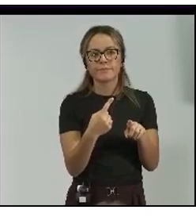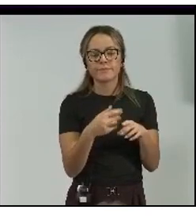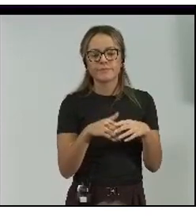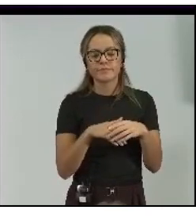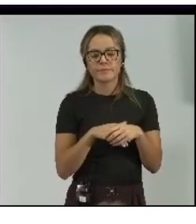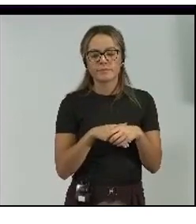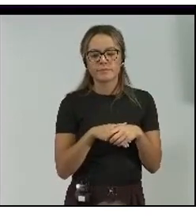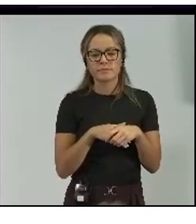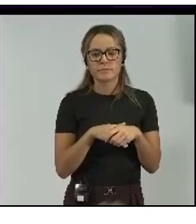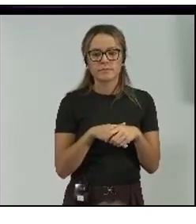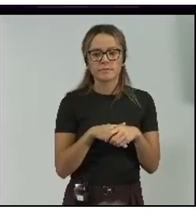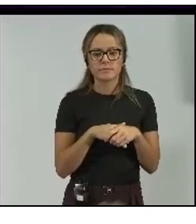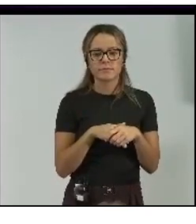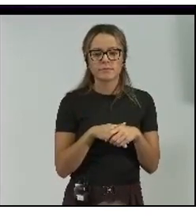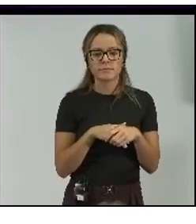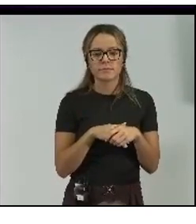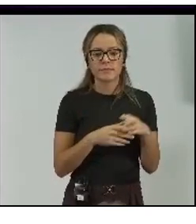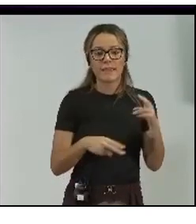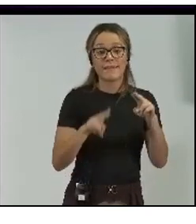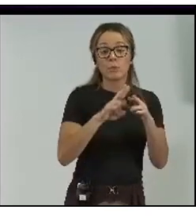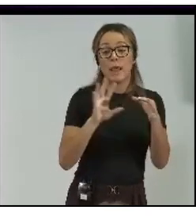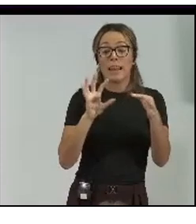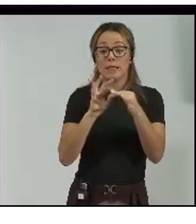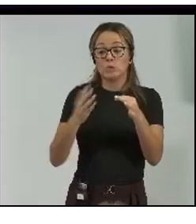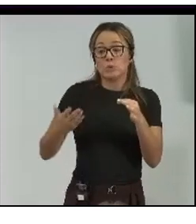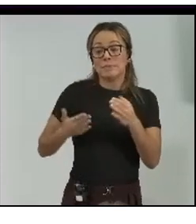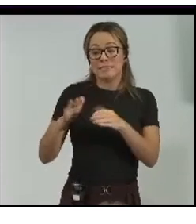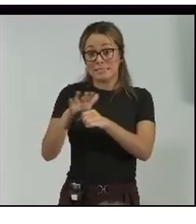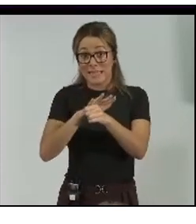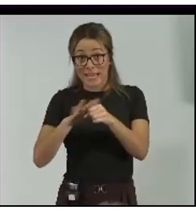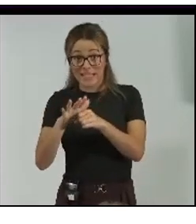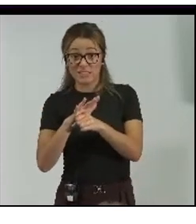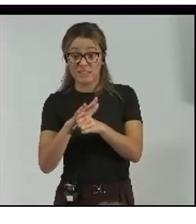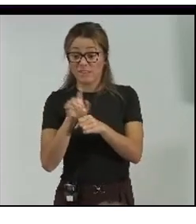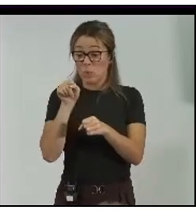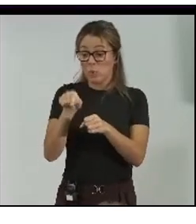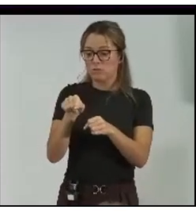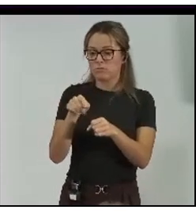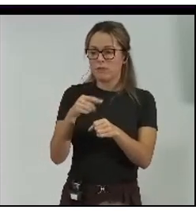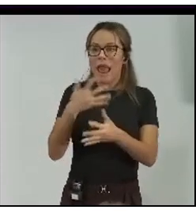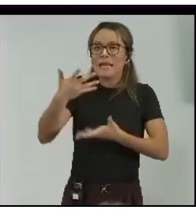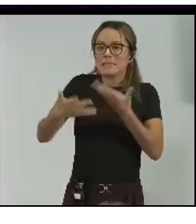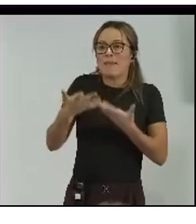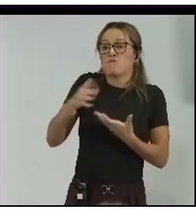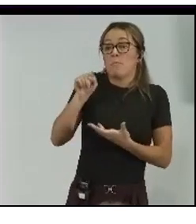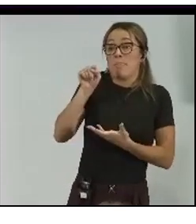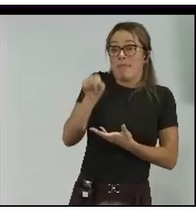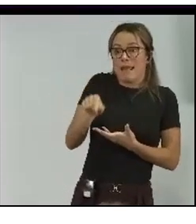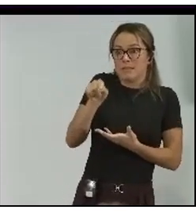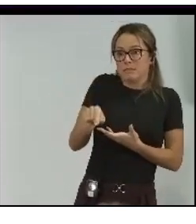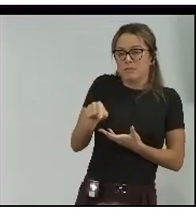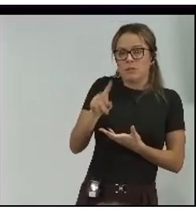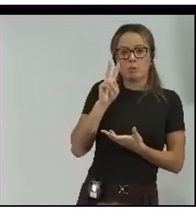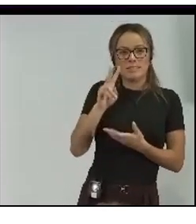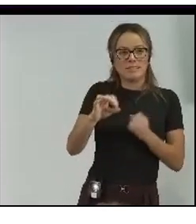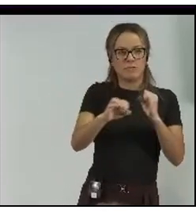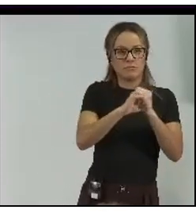If you can tie it to a business case, a justification and that's where we see marketing. I'm not too involved in brand. I mean, typically when you've